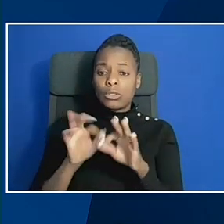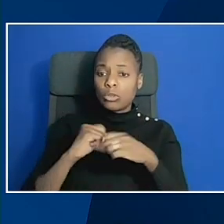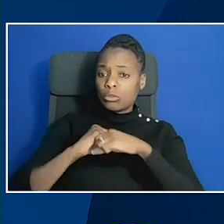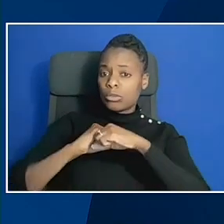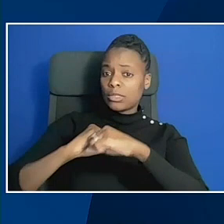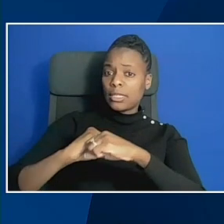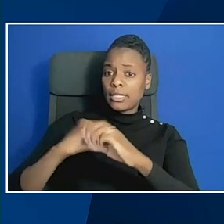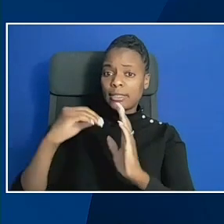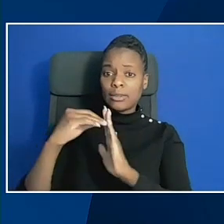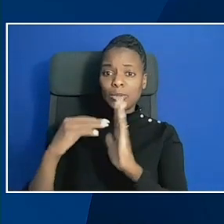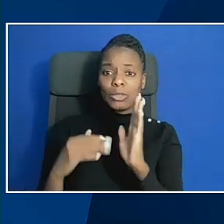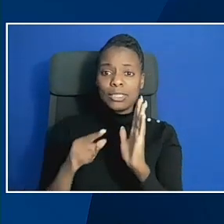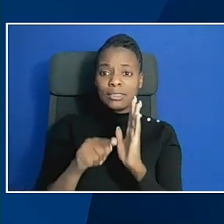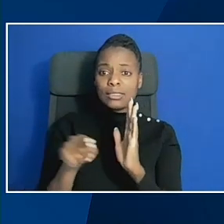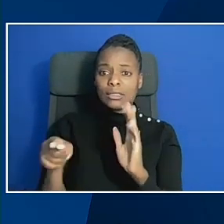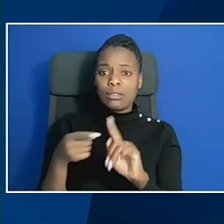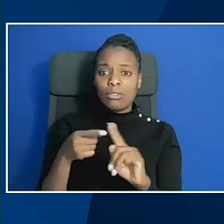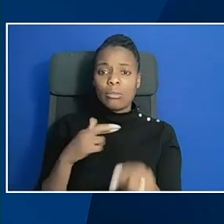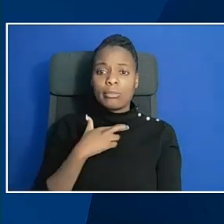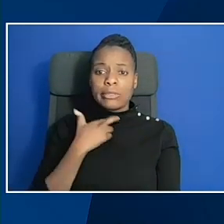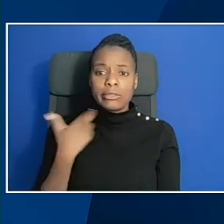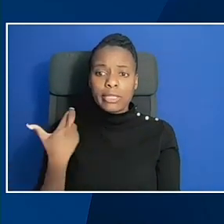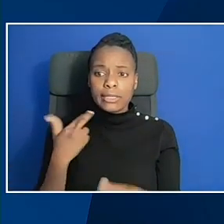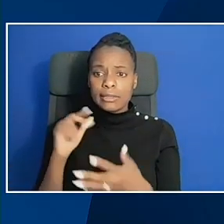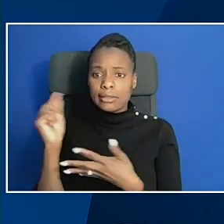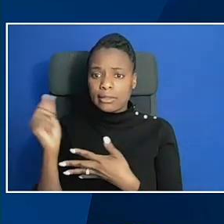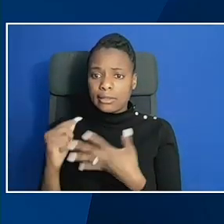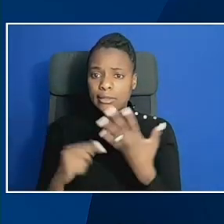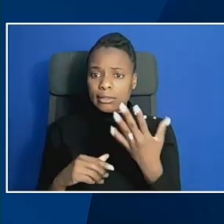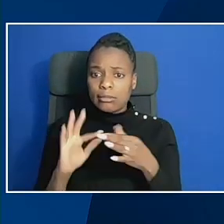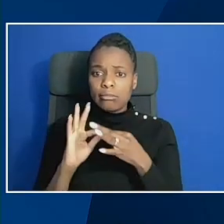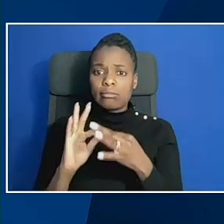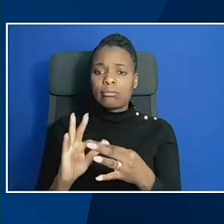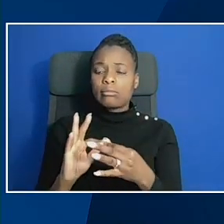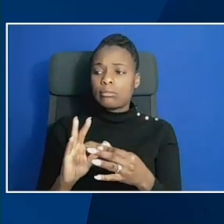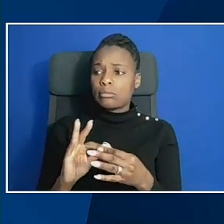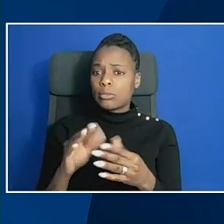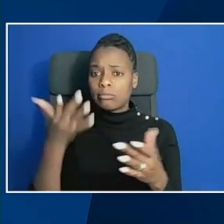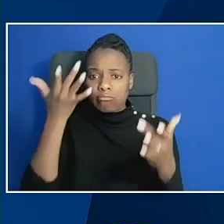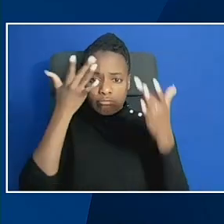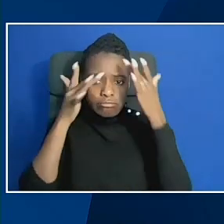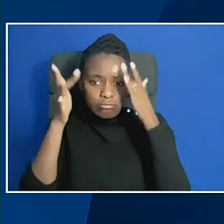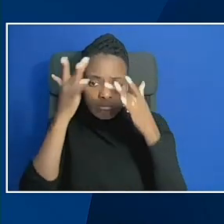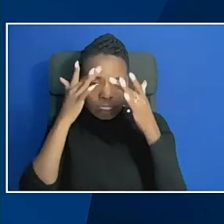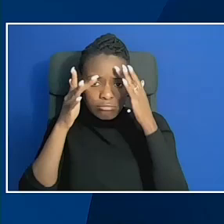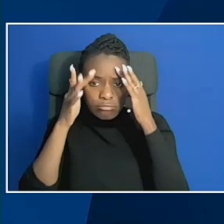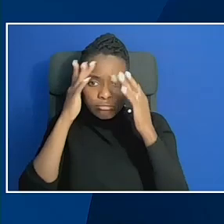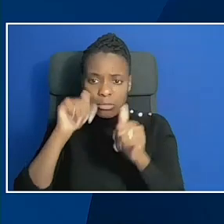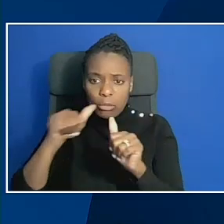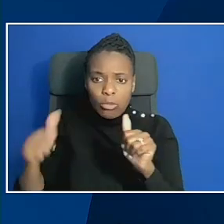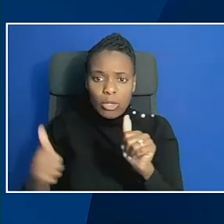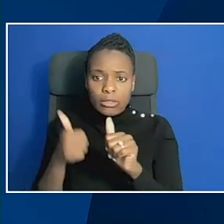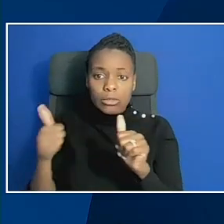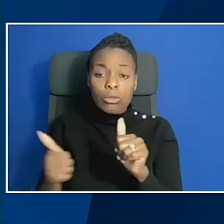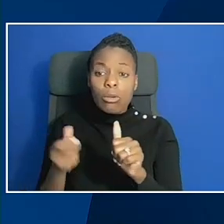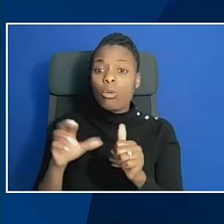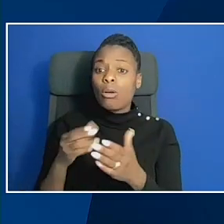students against risks posed by predatory or in some cases, financially unstable